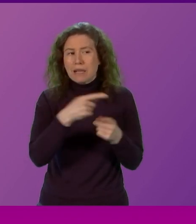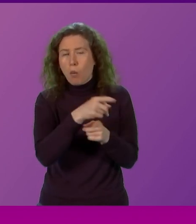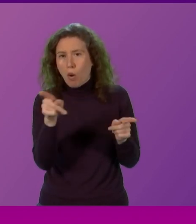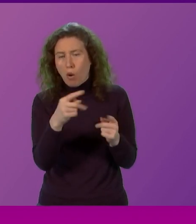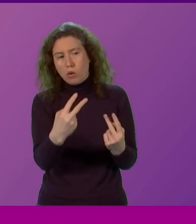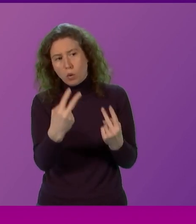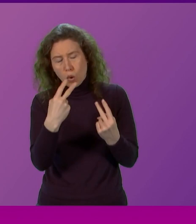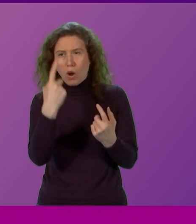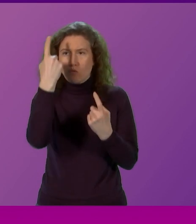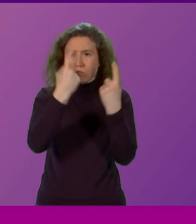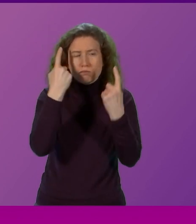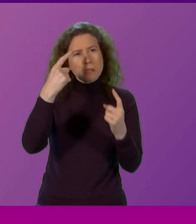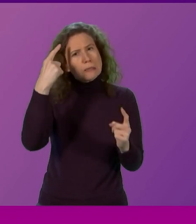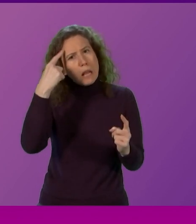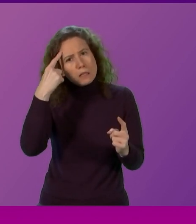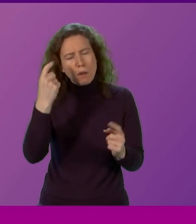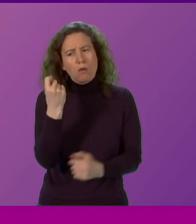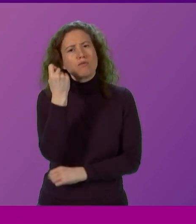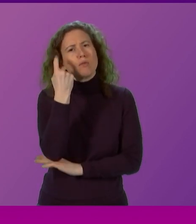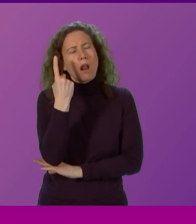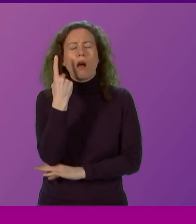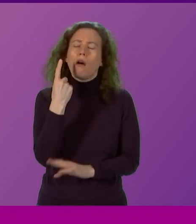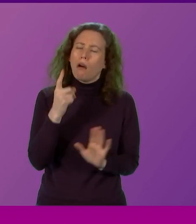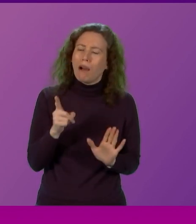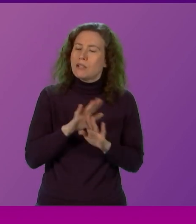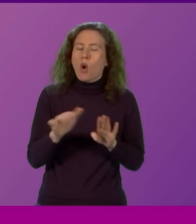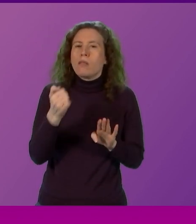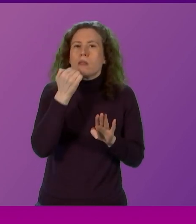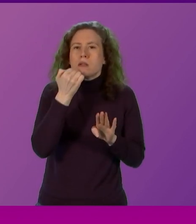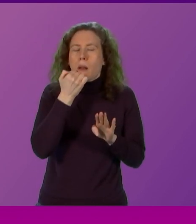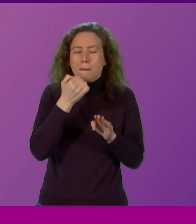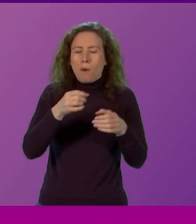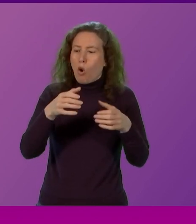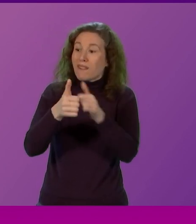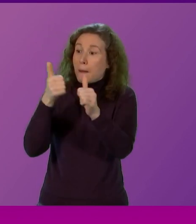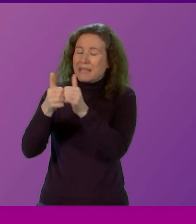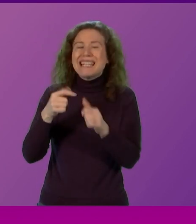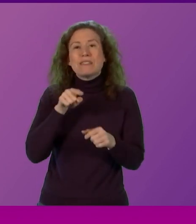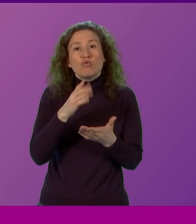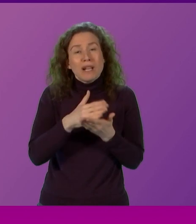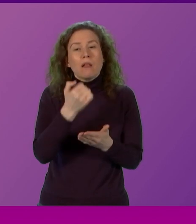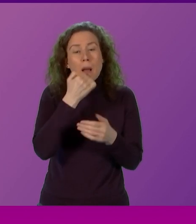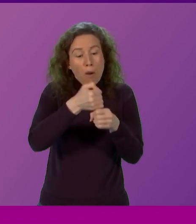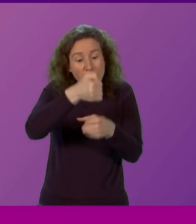at this rationally will see that it is the number of bottles or the percentage of products